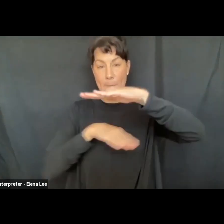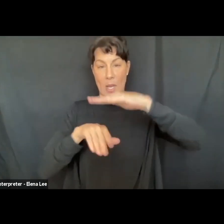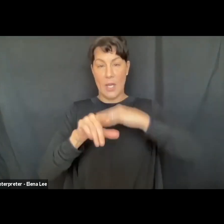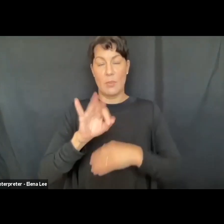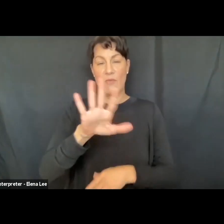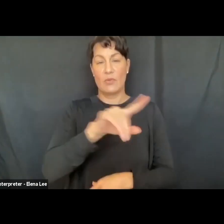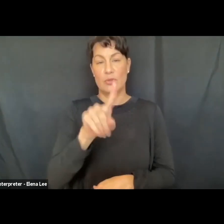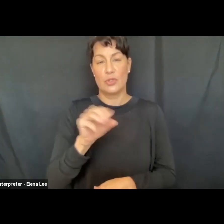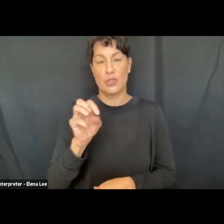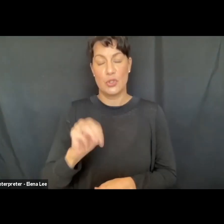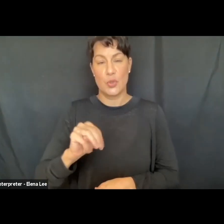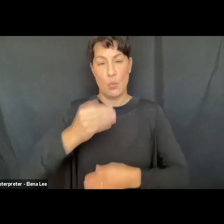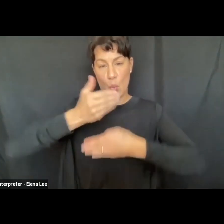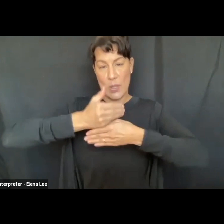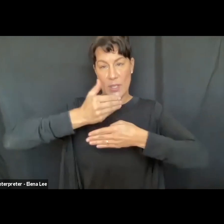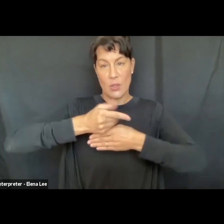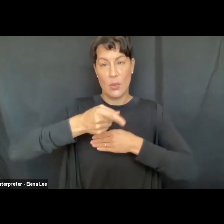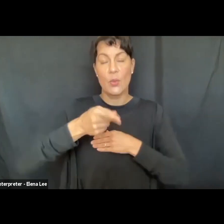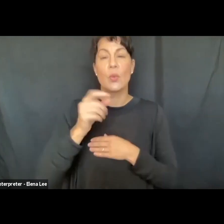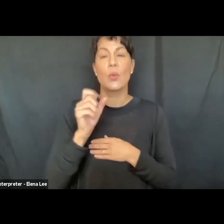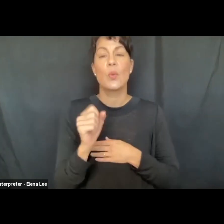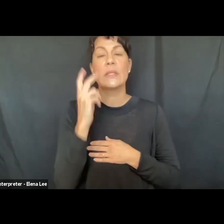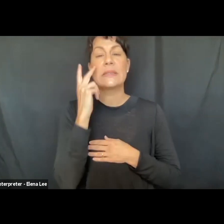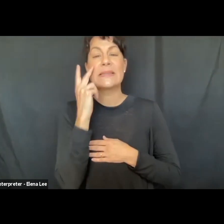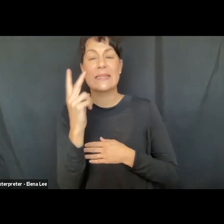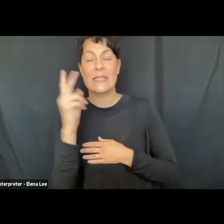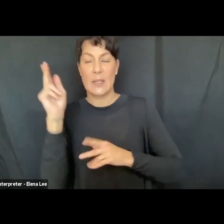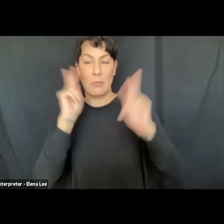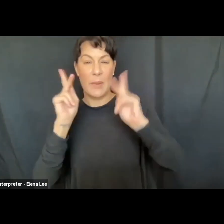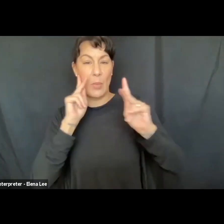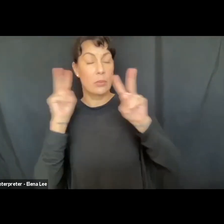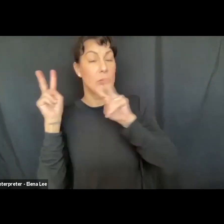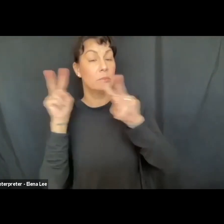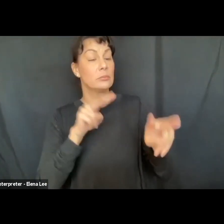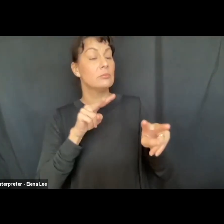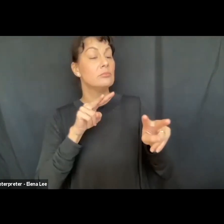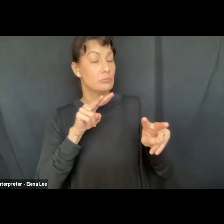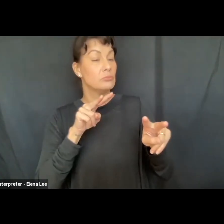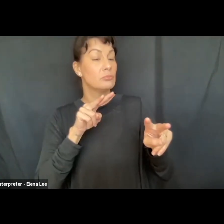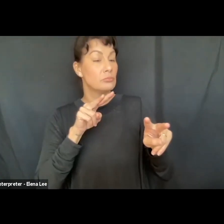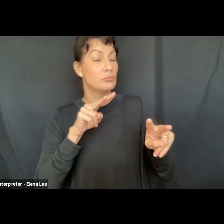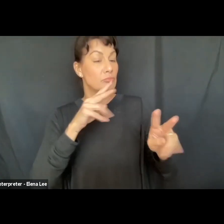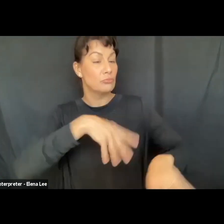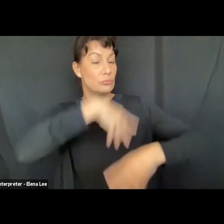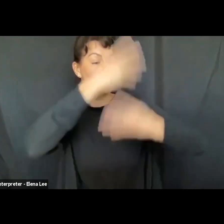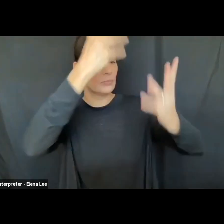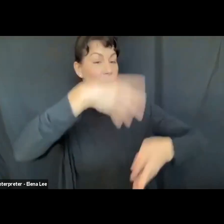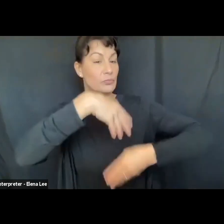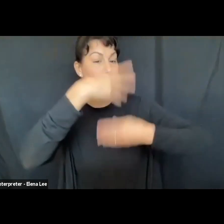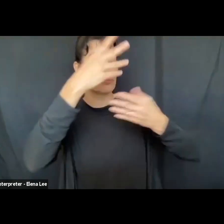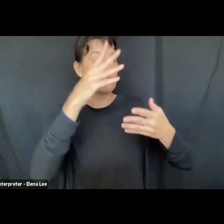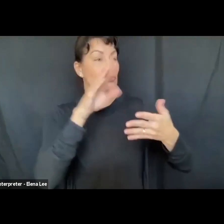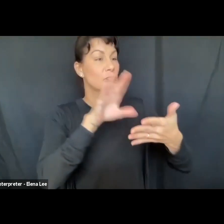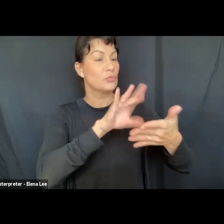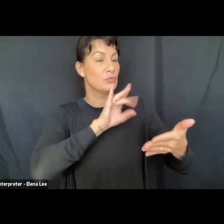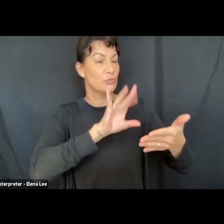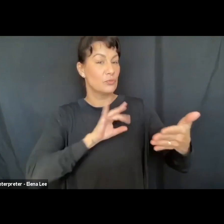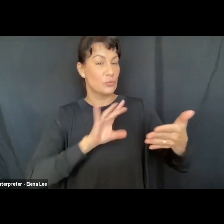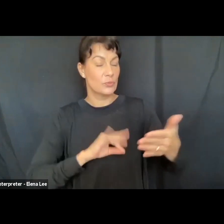where someone will be moderating and sorting through the questions via that function.